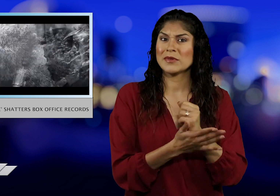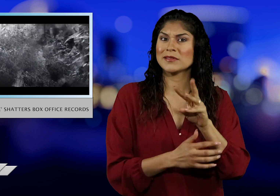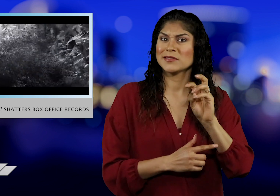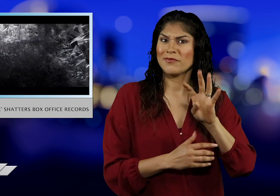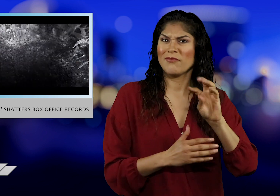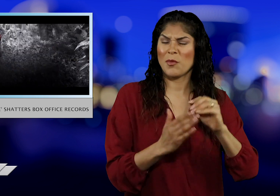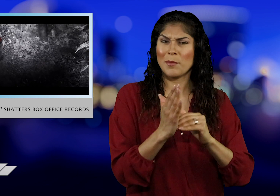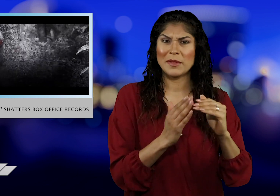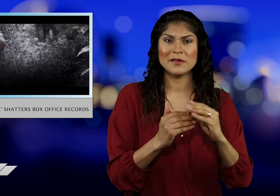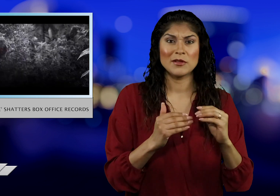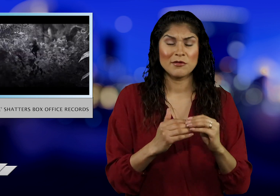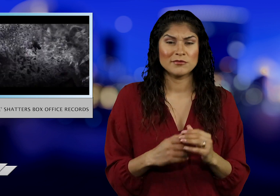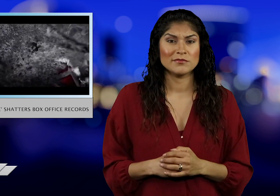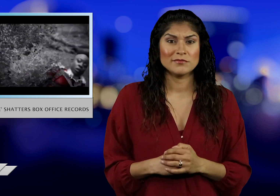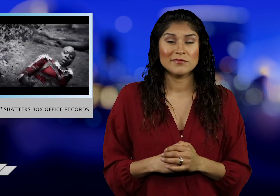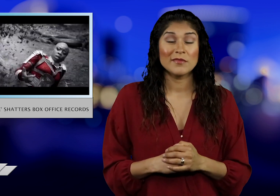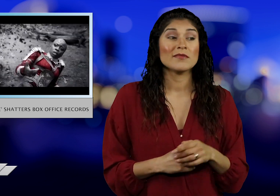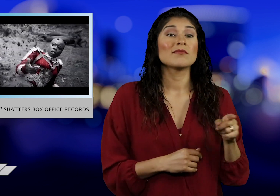last year.